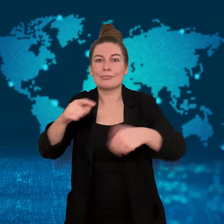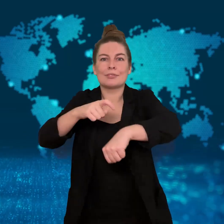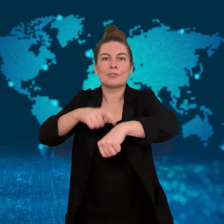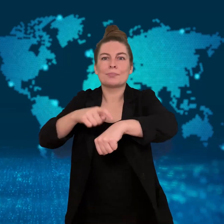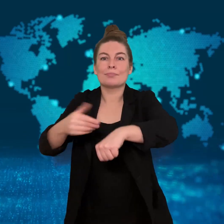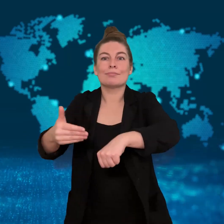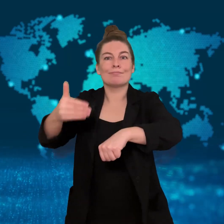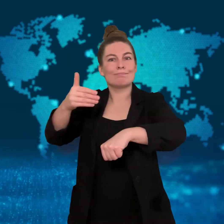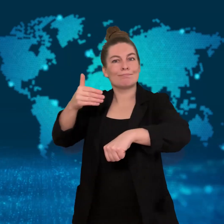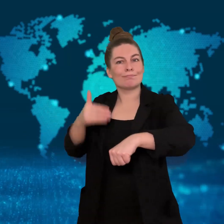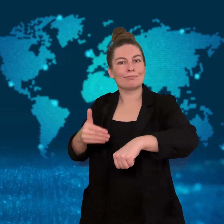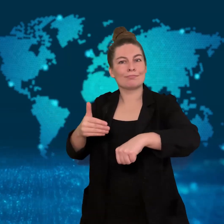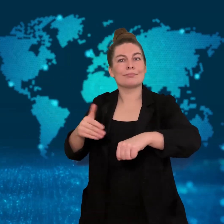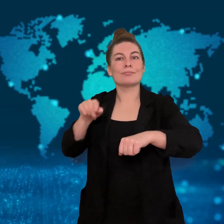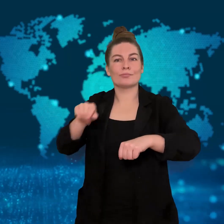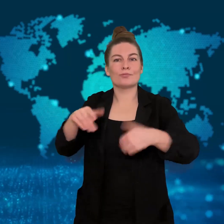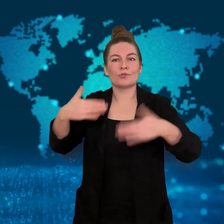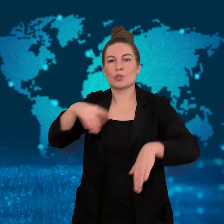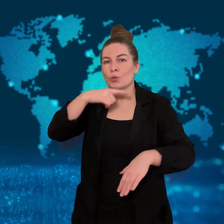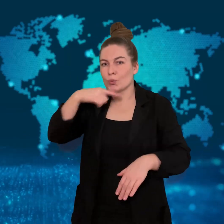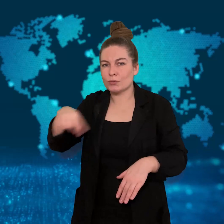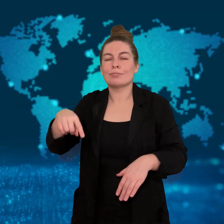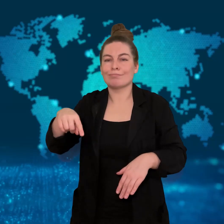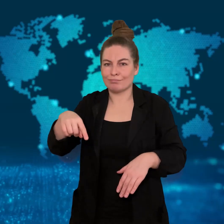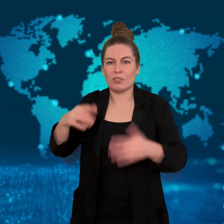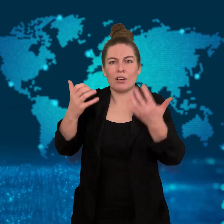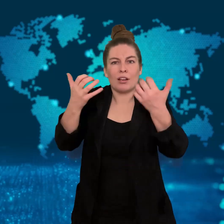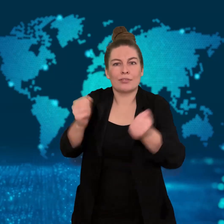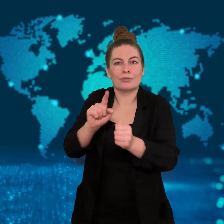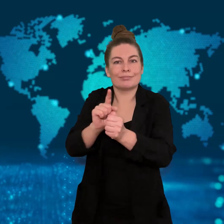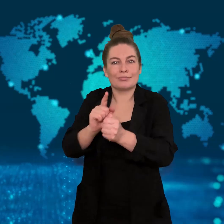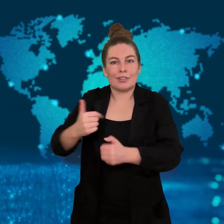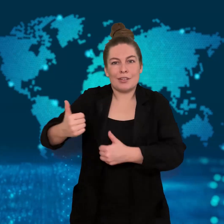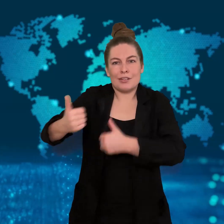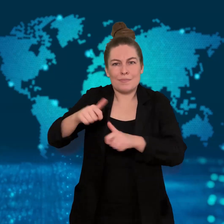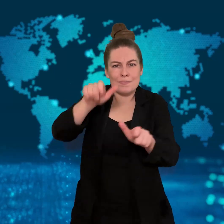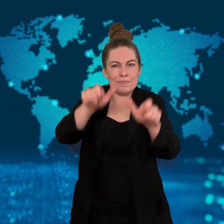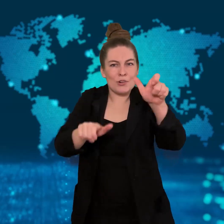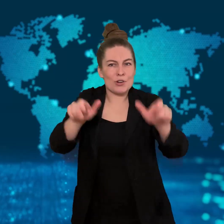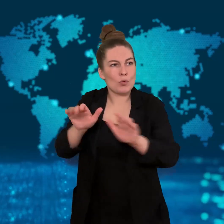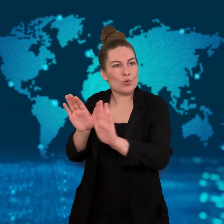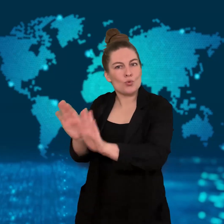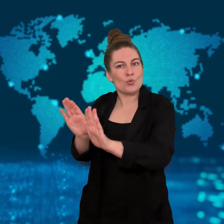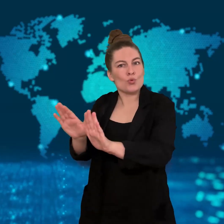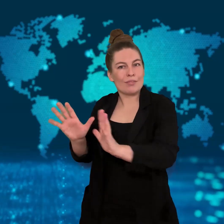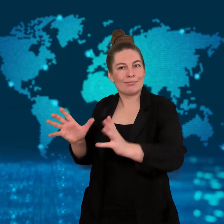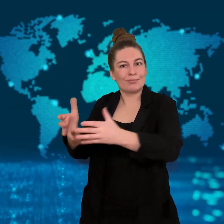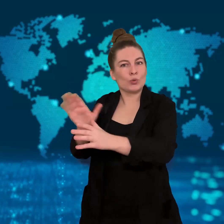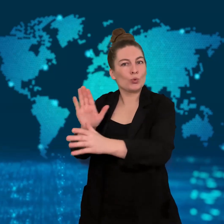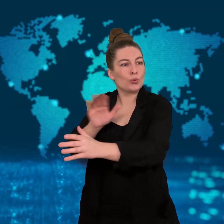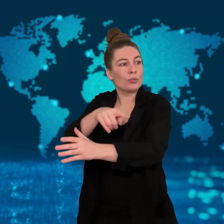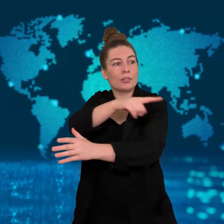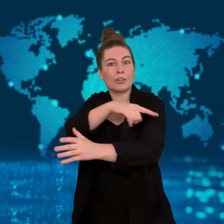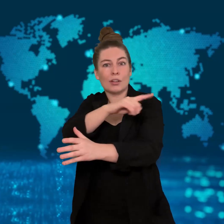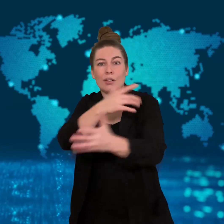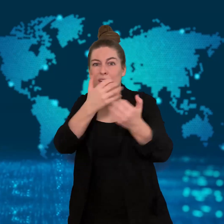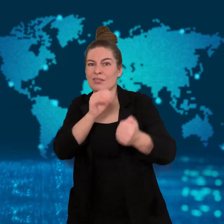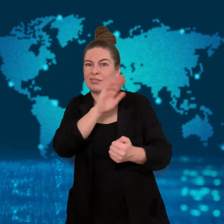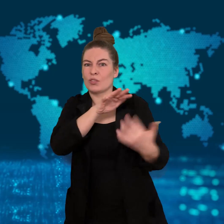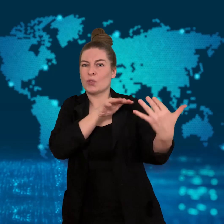The protest marked 500 days since Russia deployed reservist troops to Ukraine.